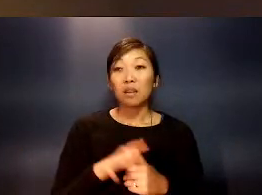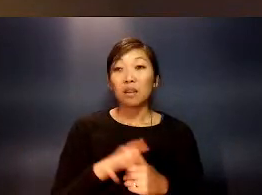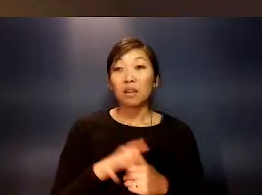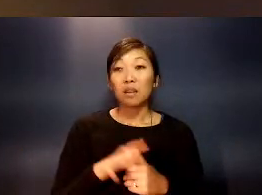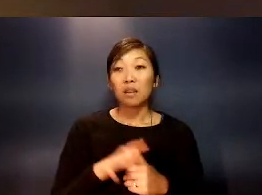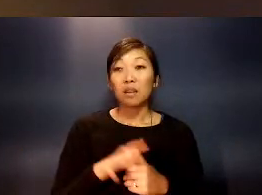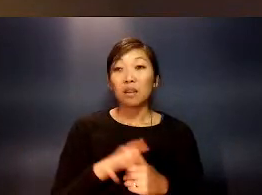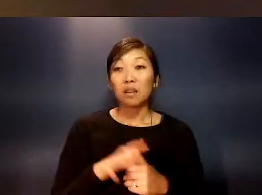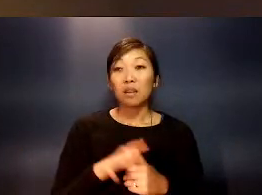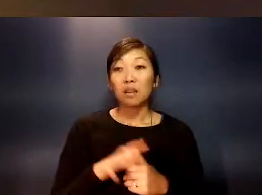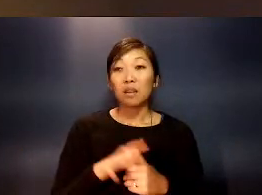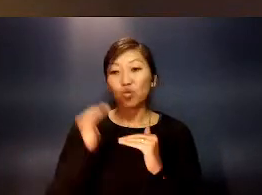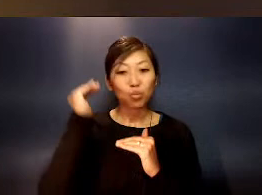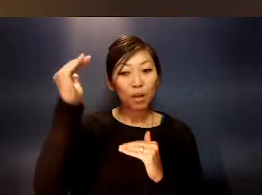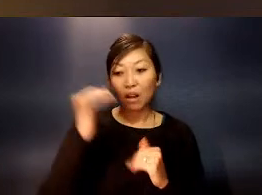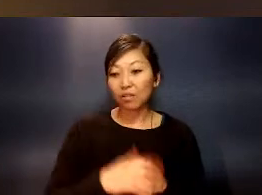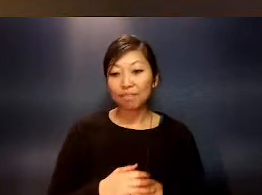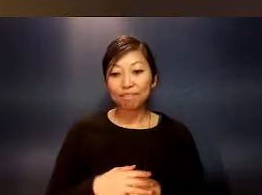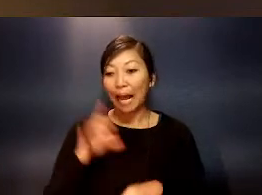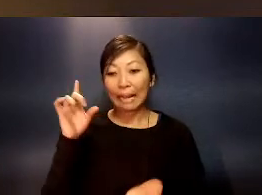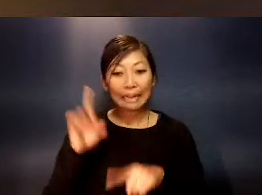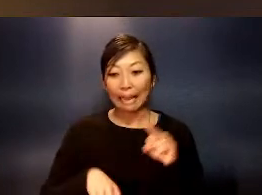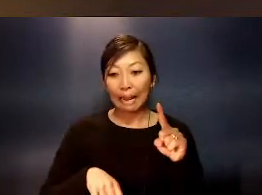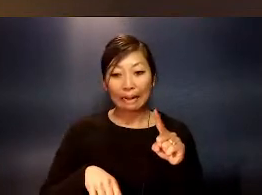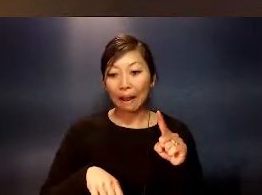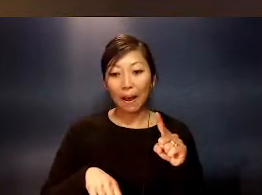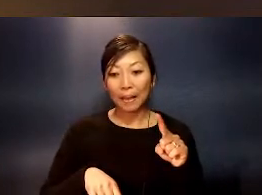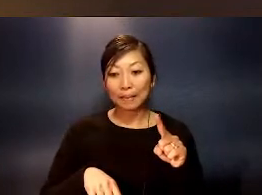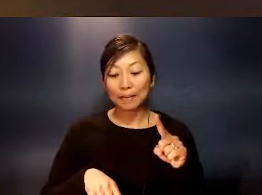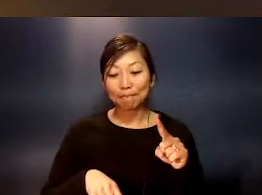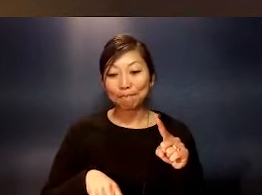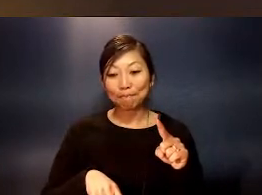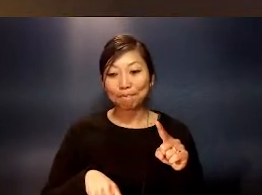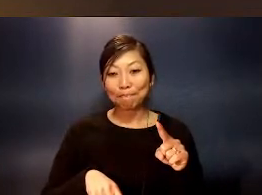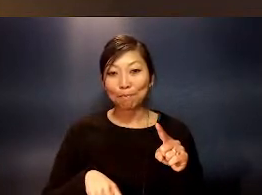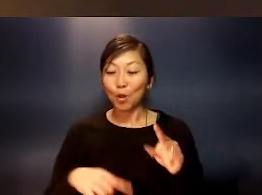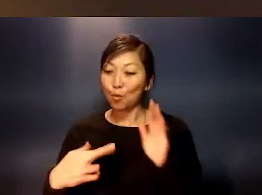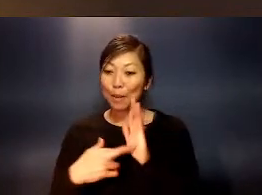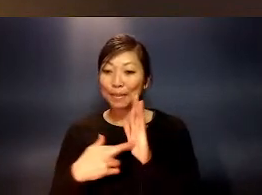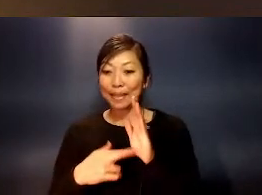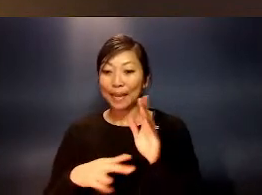I FEEL LIKE WE SHOULD BE LEAVING THOSE OF US WHO WON'T BE RETURNING, SHOULD BE LEAVING A GREAT BUDGET FOR